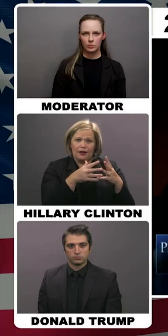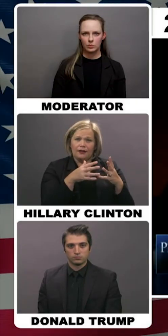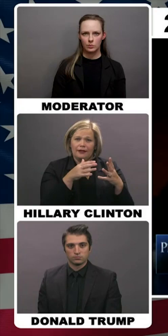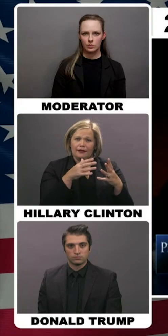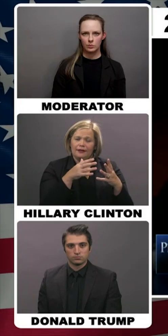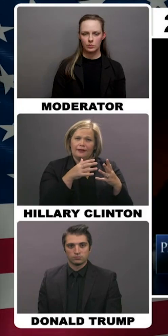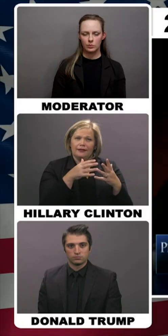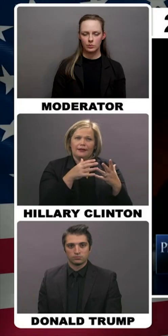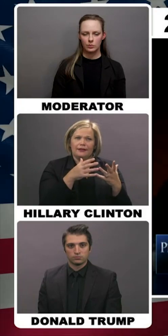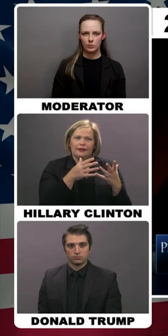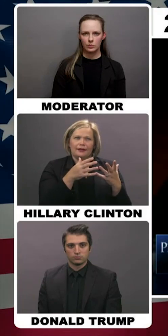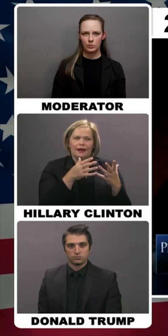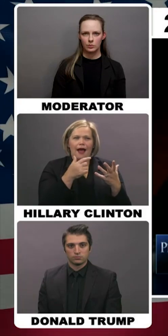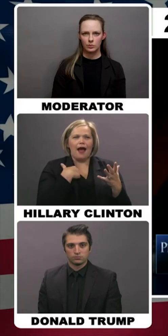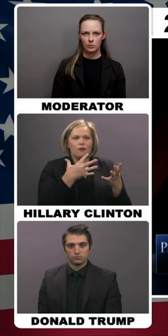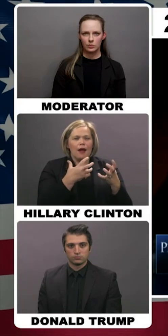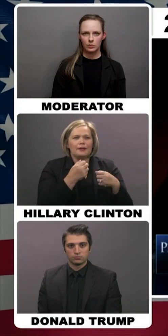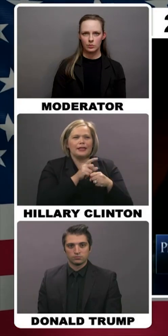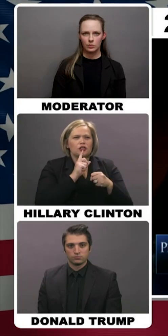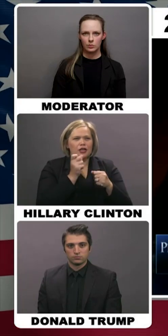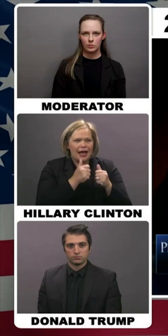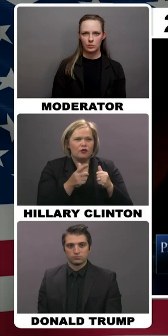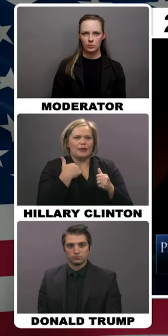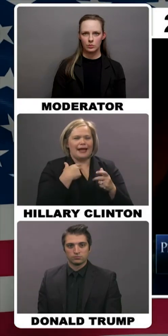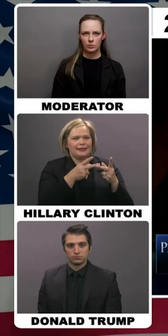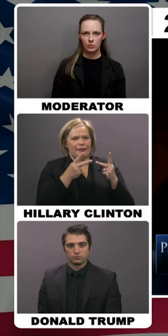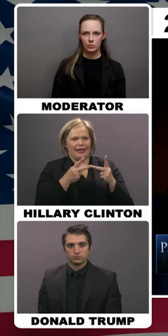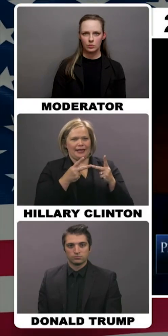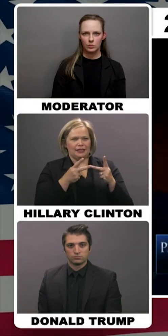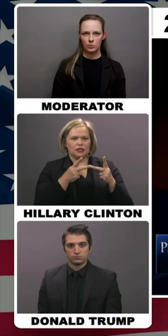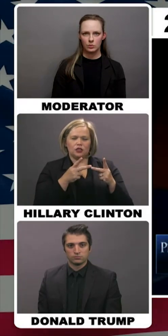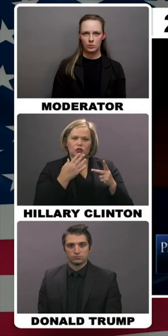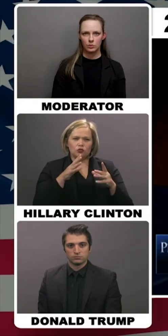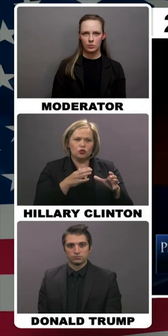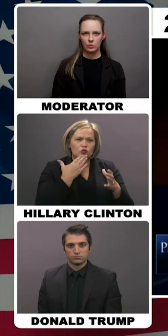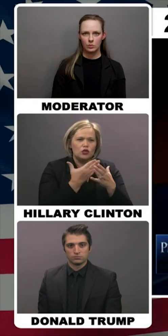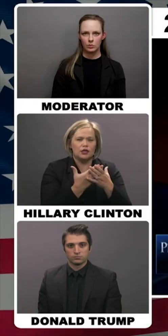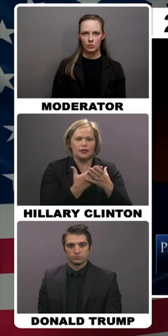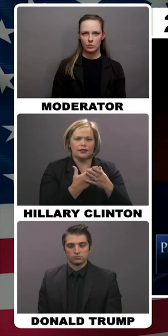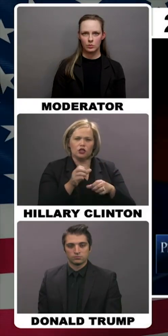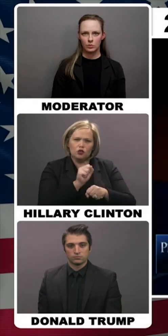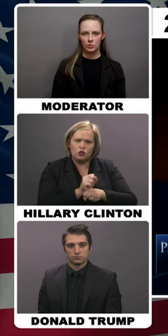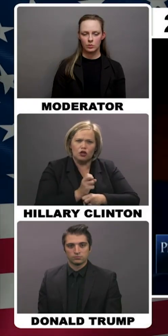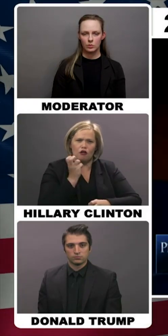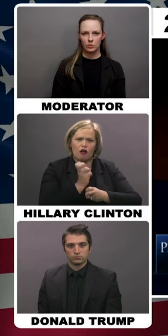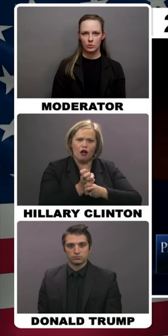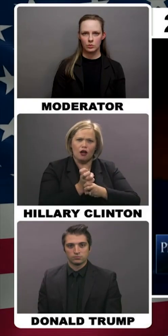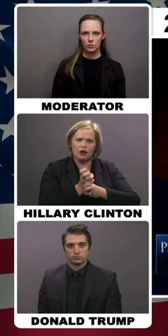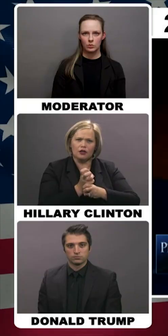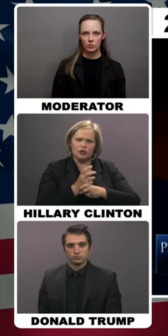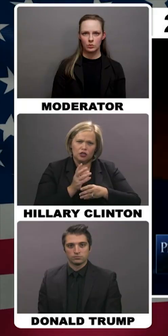you do your part, you contribute to the community. That's what America is. That's what we want America to be